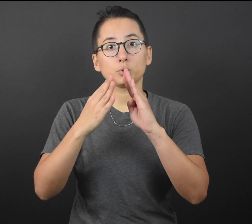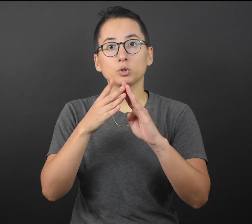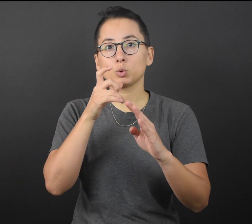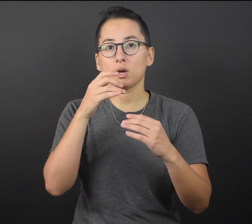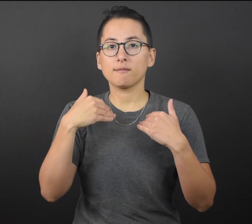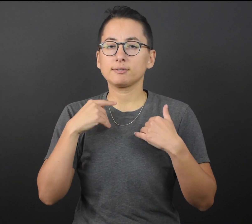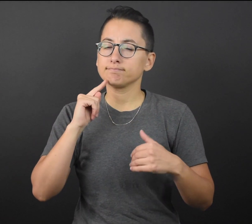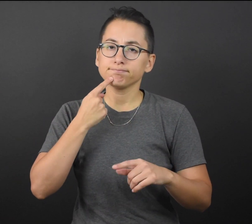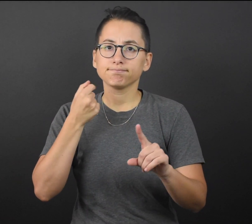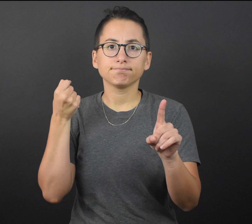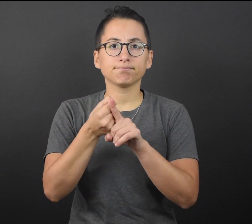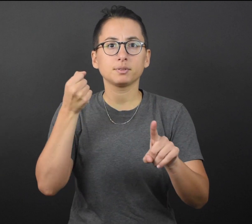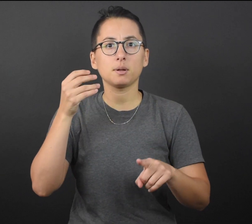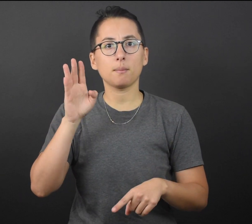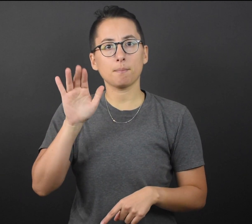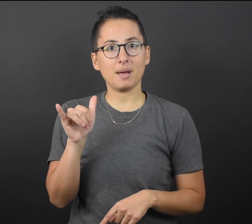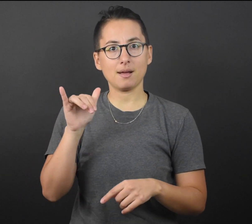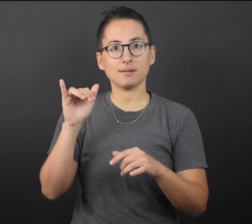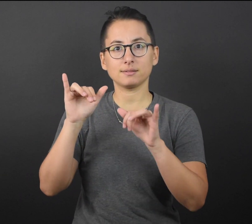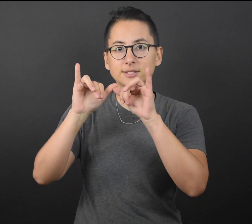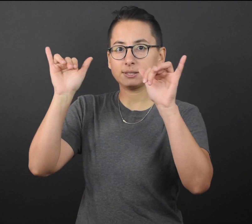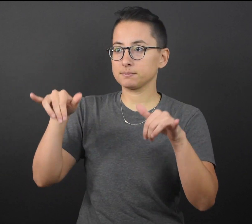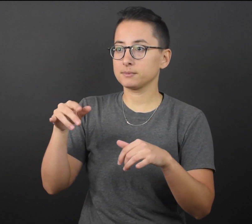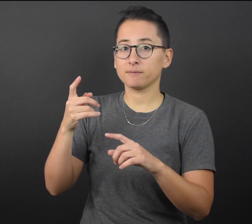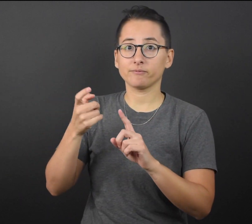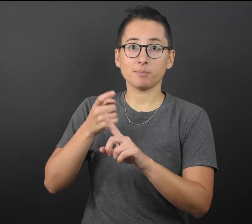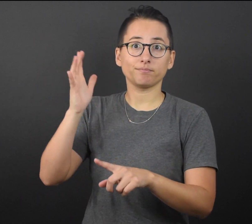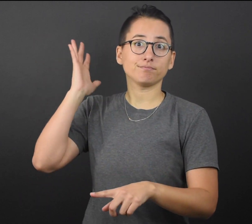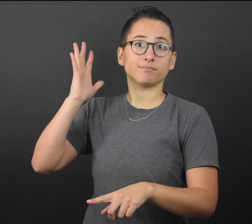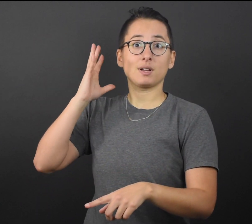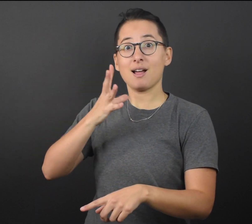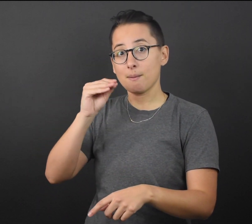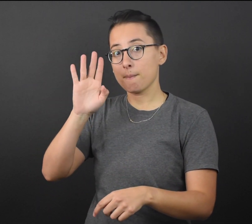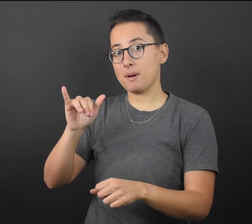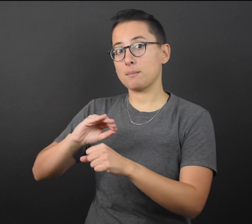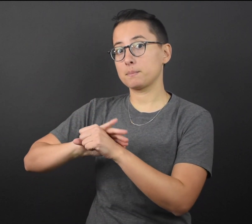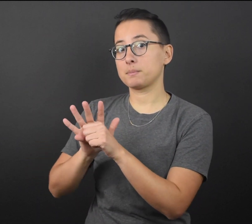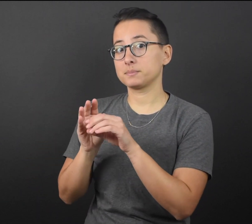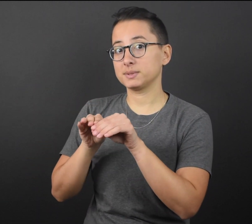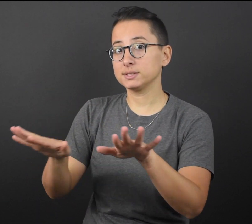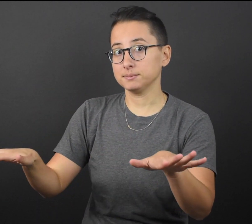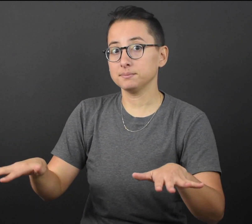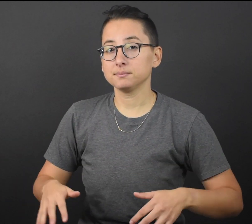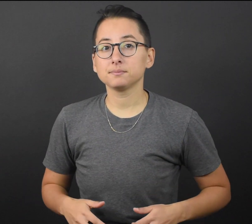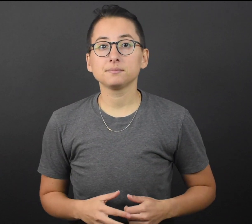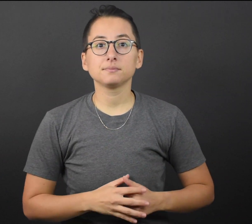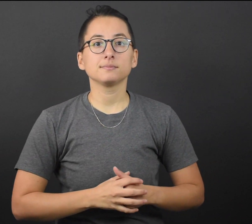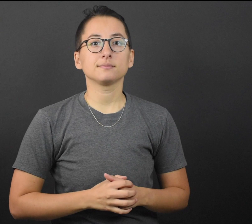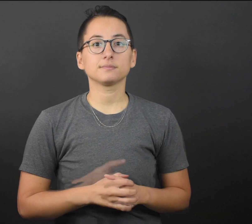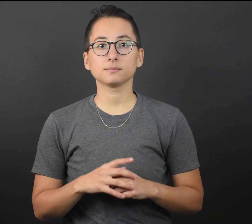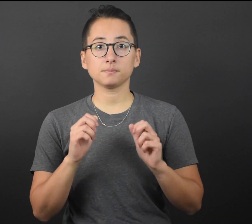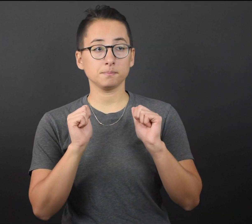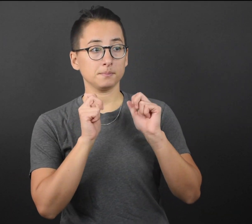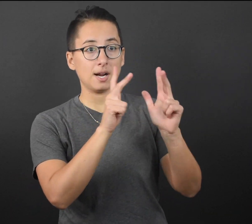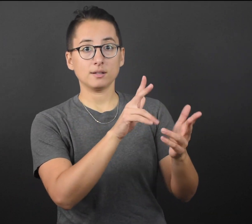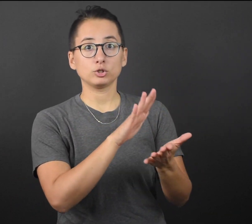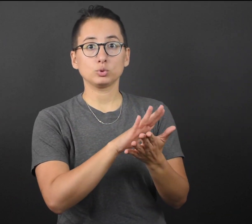grassroots movements; and communities who have been disproportionately impacted by the inequitable systems of the past and by the pandemic.